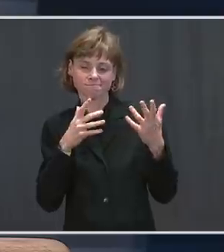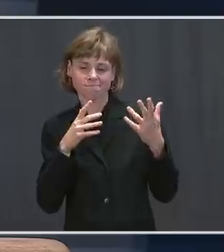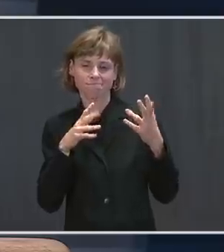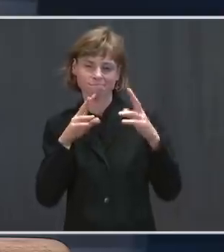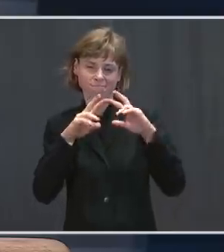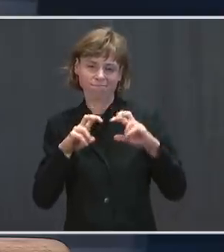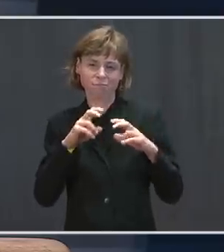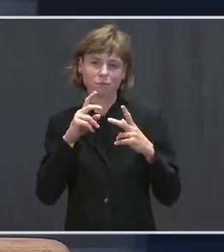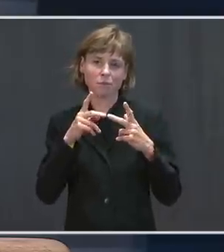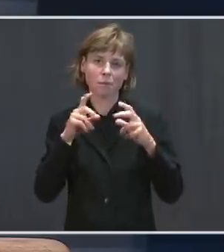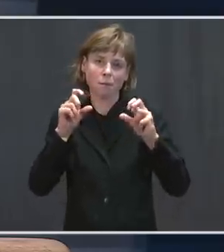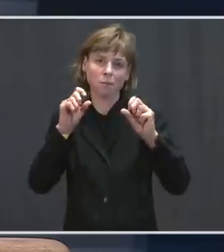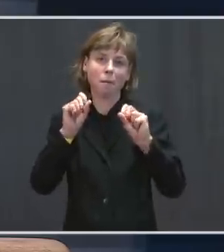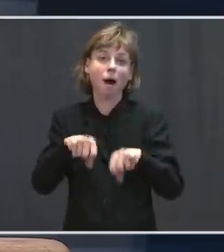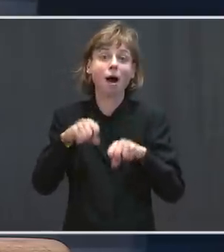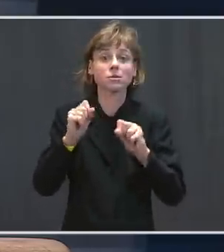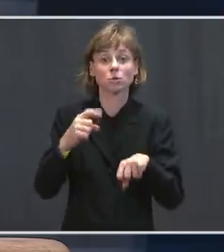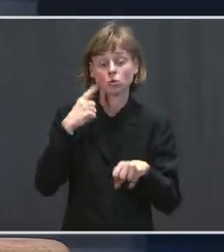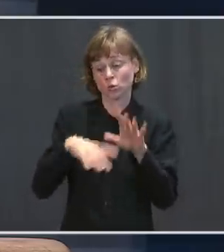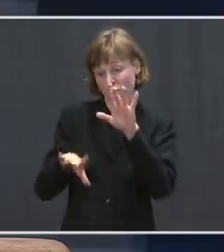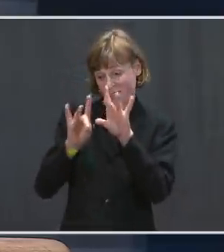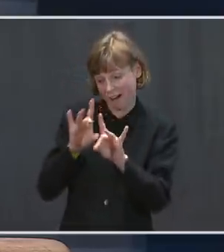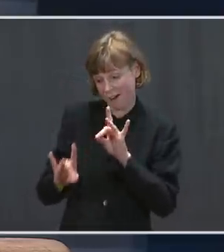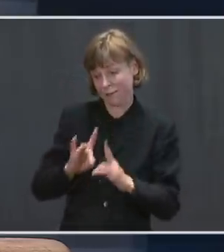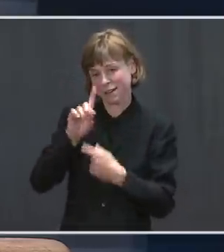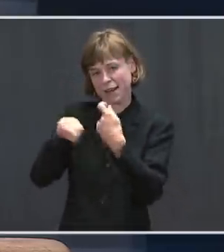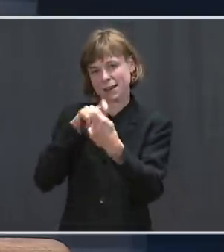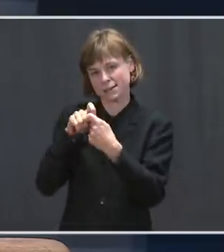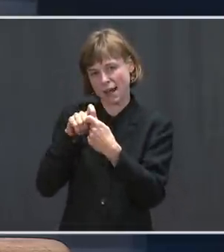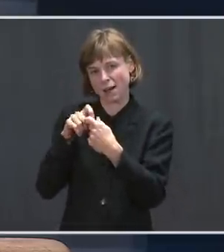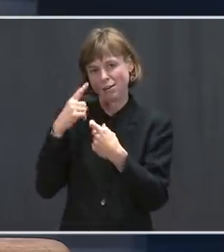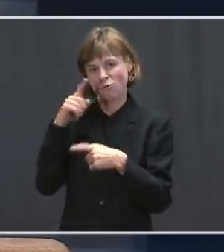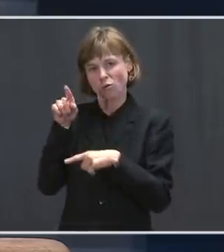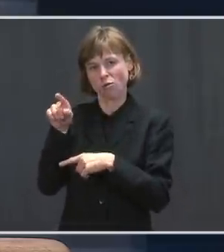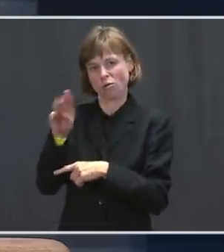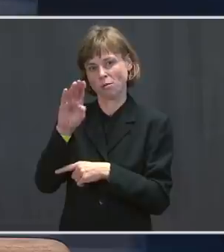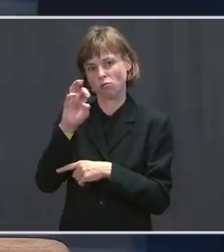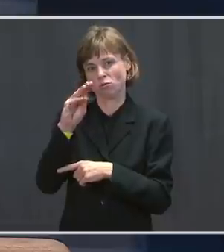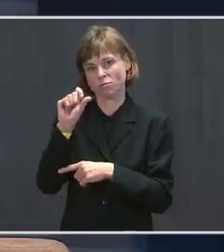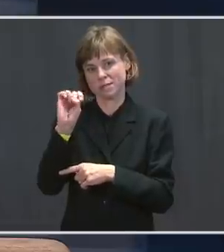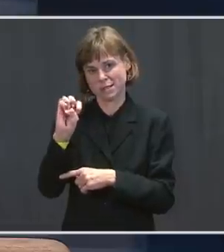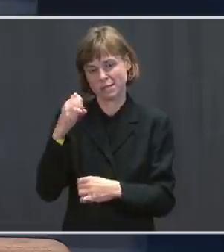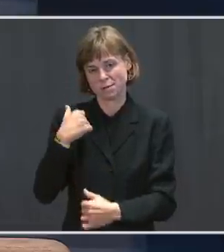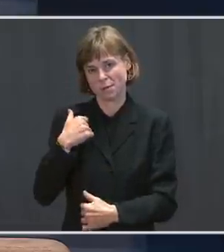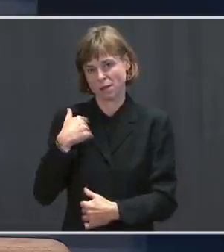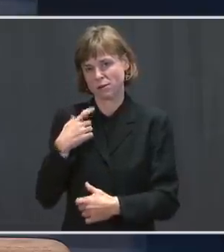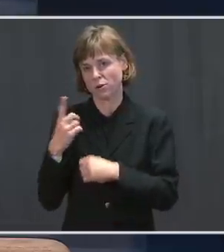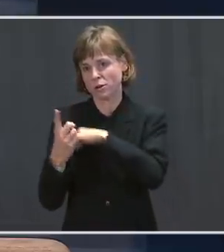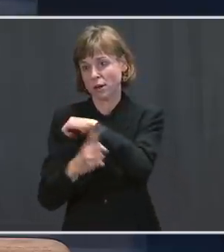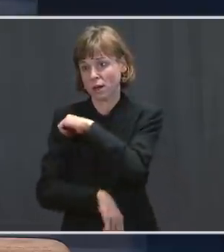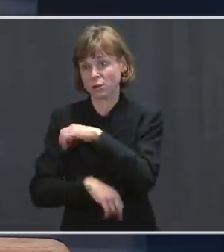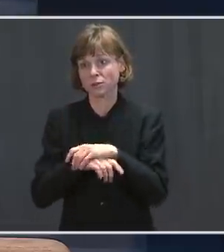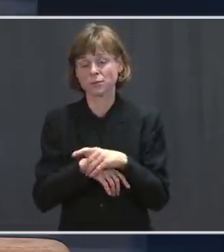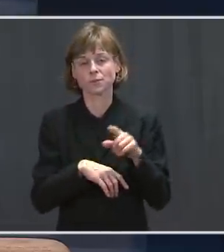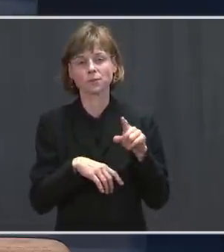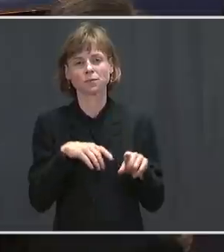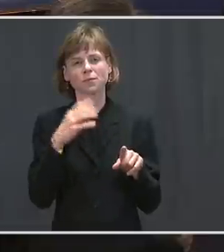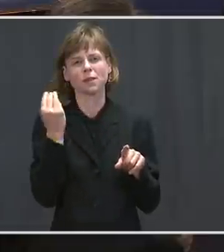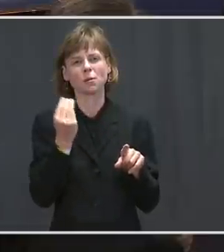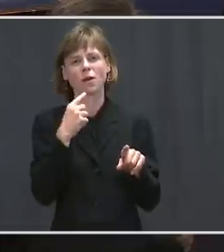targets necessary to sharpen the choice for the Burmese military. Yeah. The Press: On Monday, Iran proposed allowing the European Union